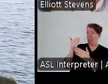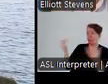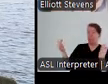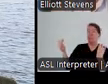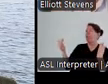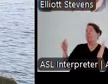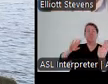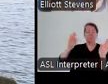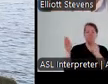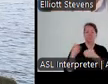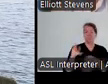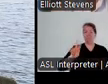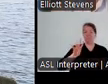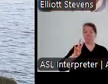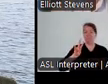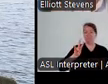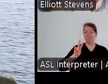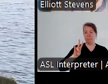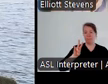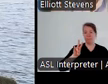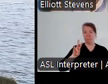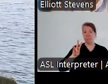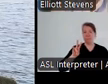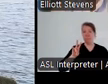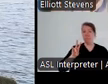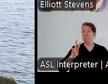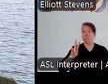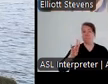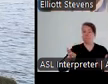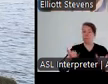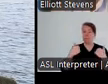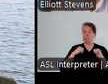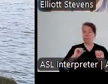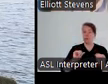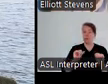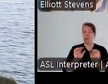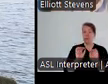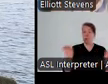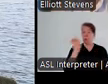So one thing is do the No Mouse Challenge. Can your project work with the No Mouse Challenge?